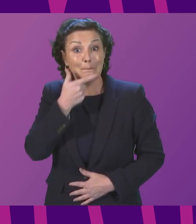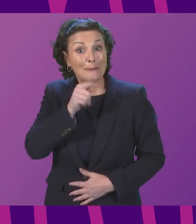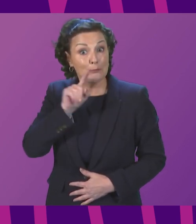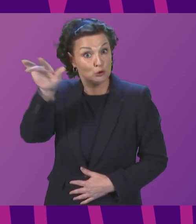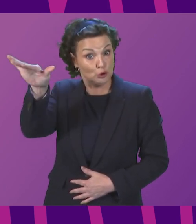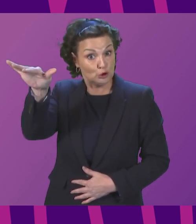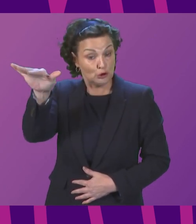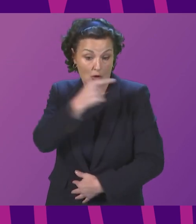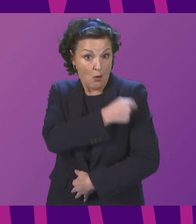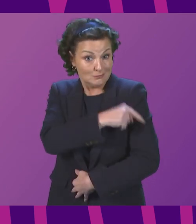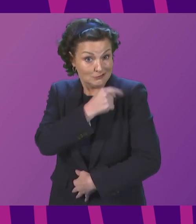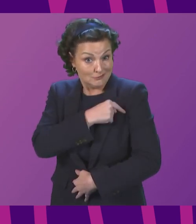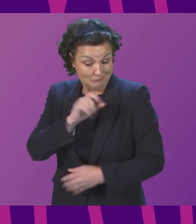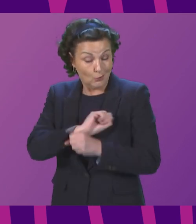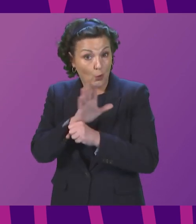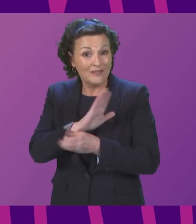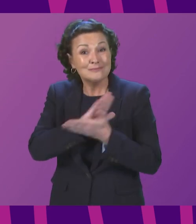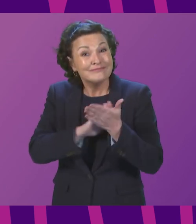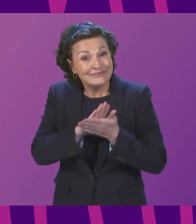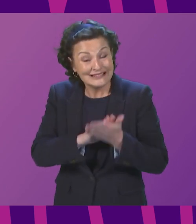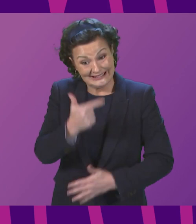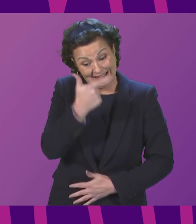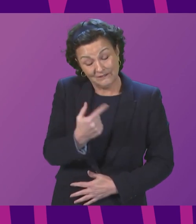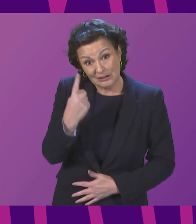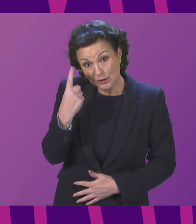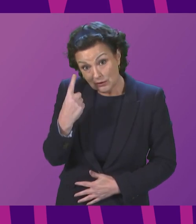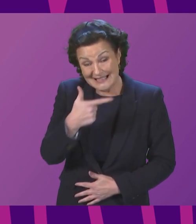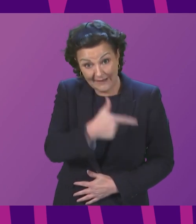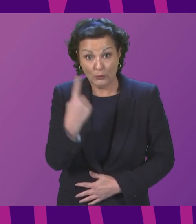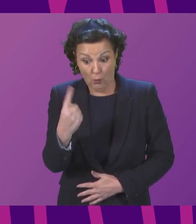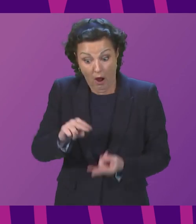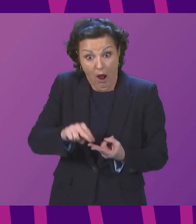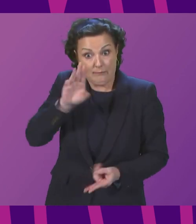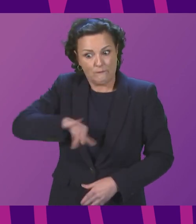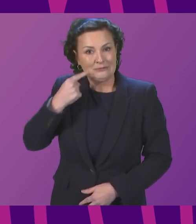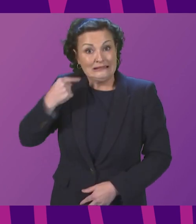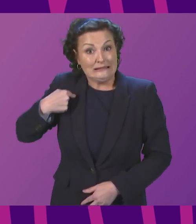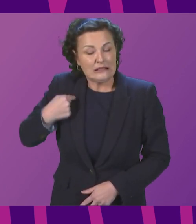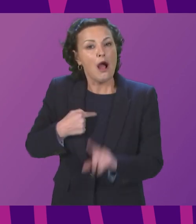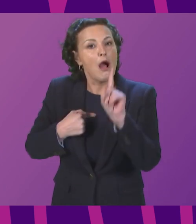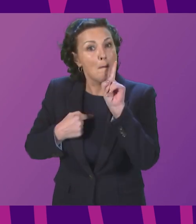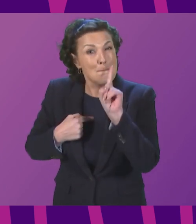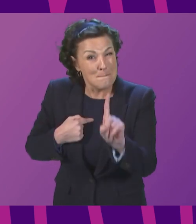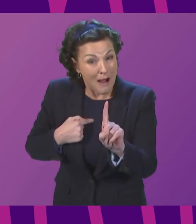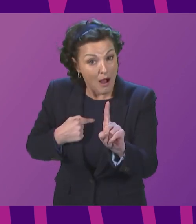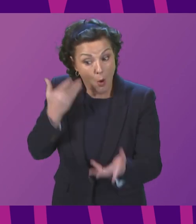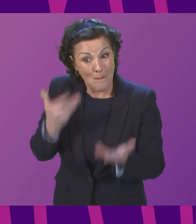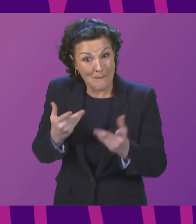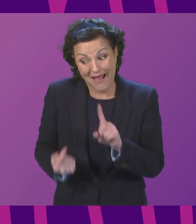with Covid, which is 71 more than yesterday and 544 more than were in hospital at this